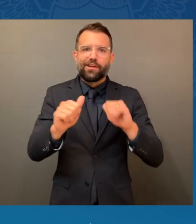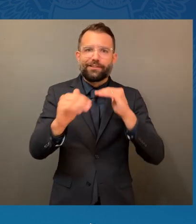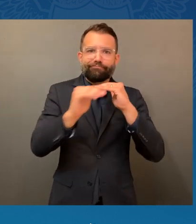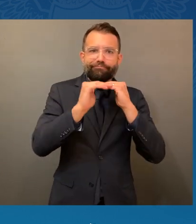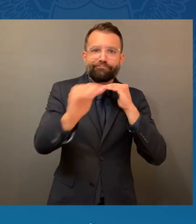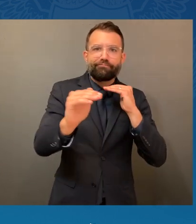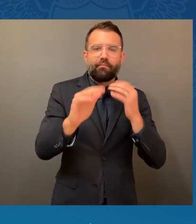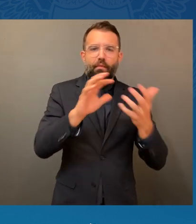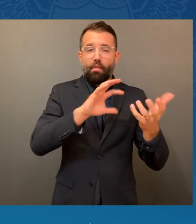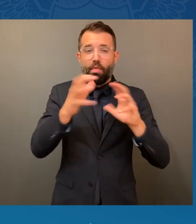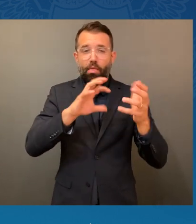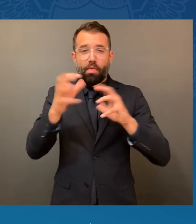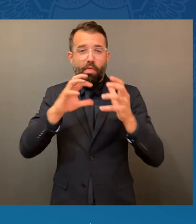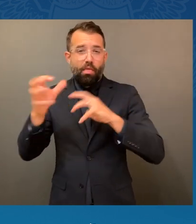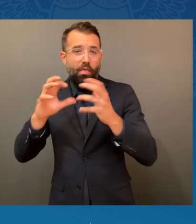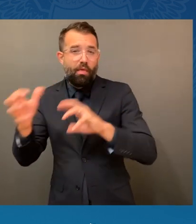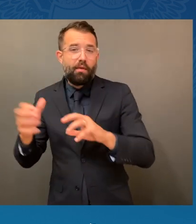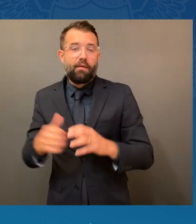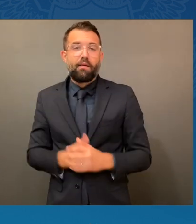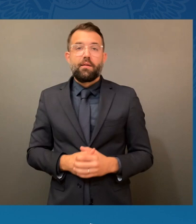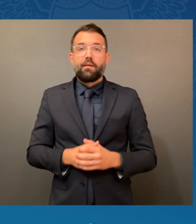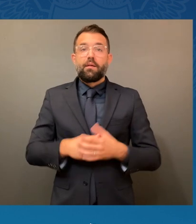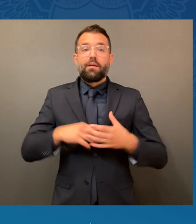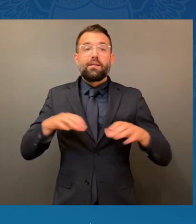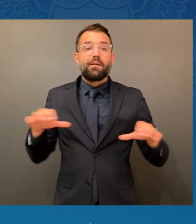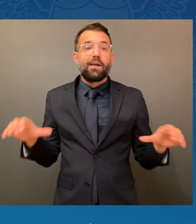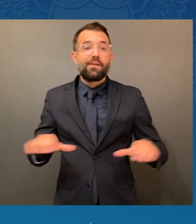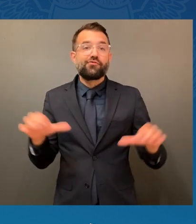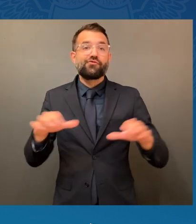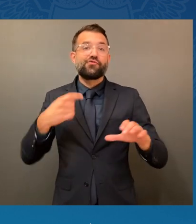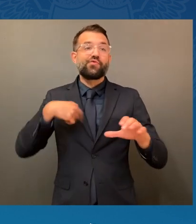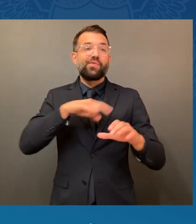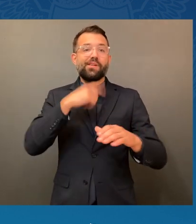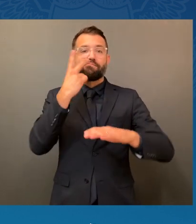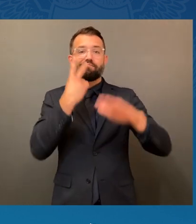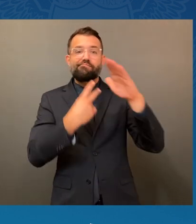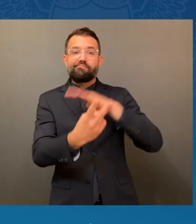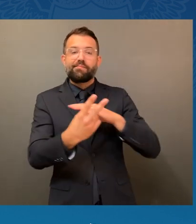And we anticipate continued aggressive behavior from Beijing